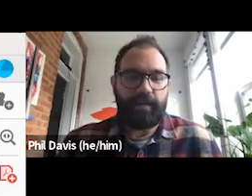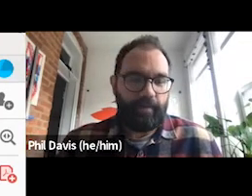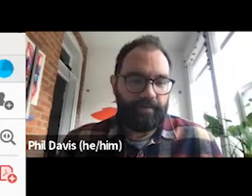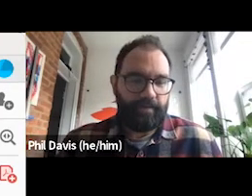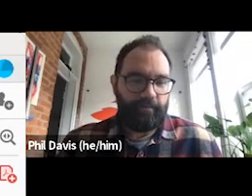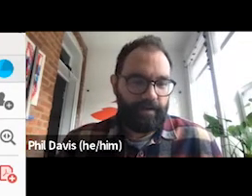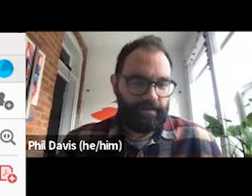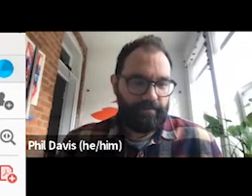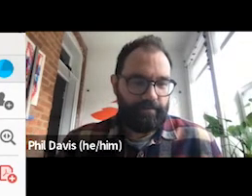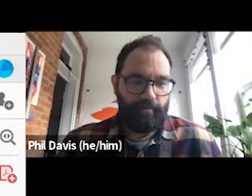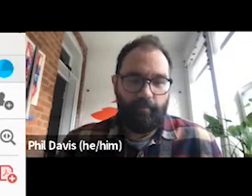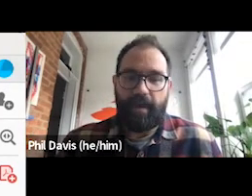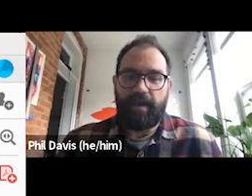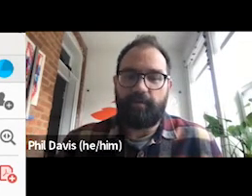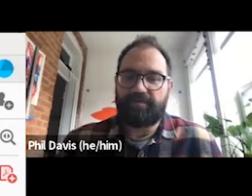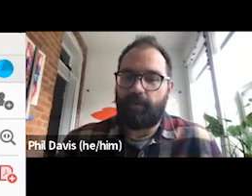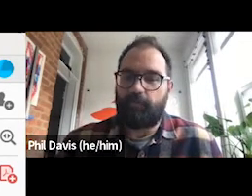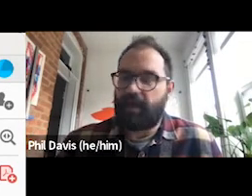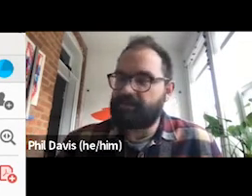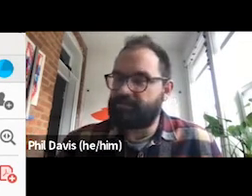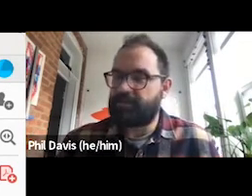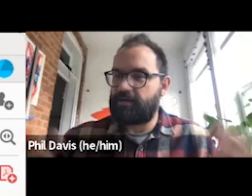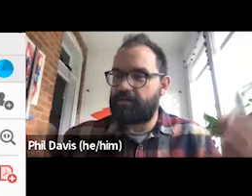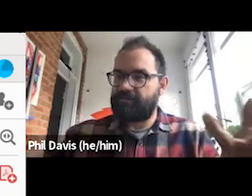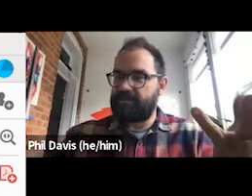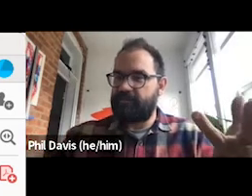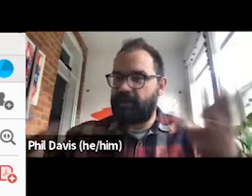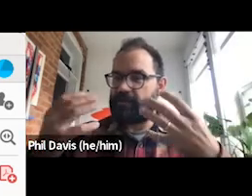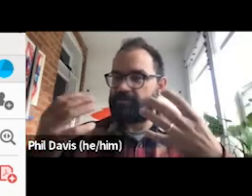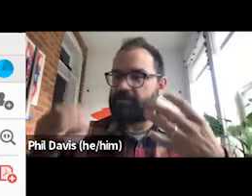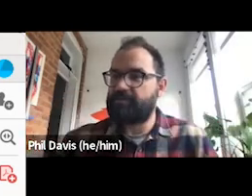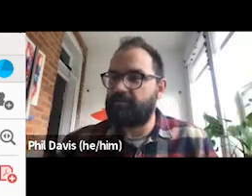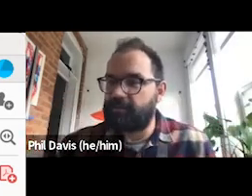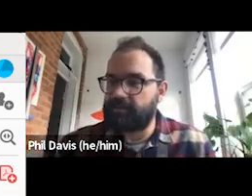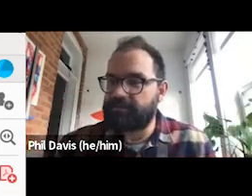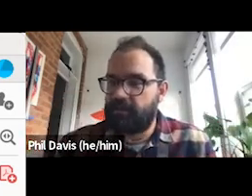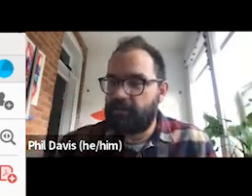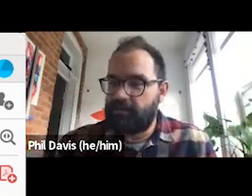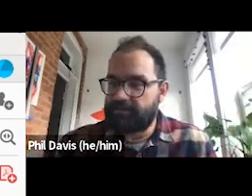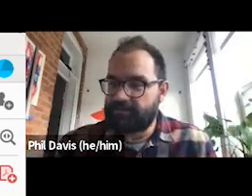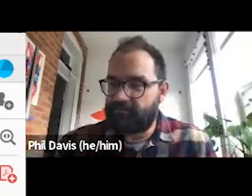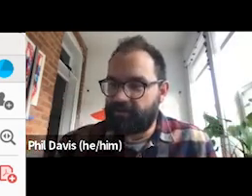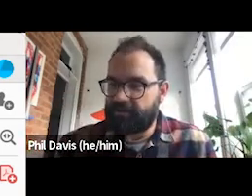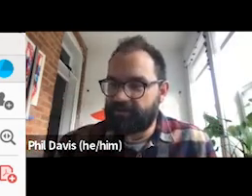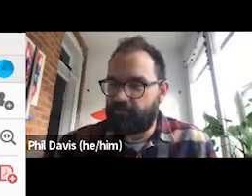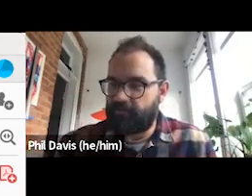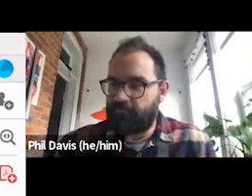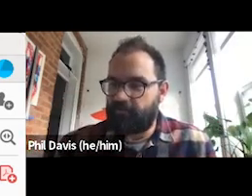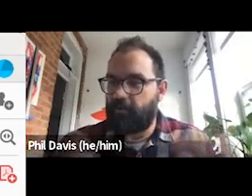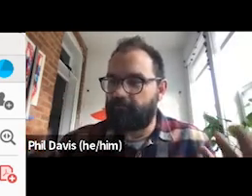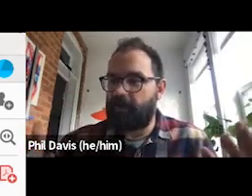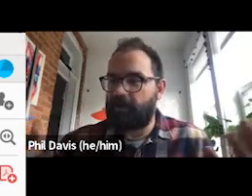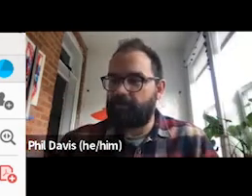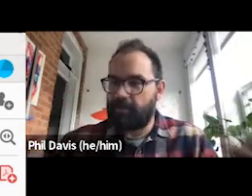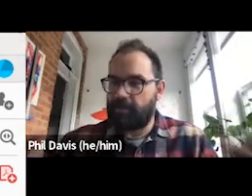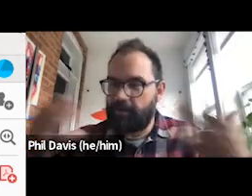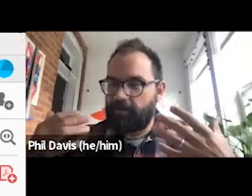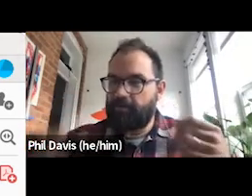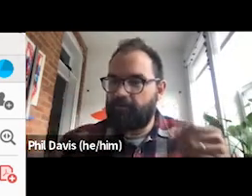and by the time we got to May was when we started receiving entries. Because it's a festival, we have a call for entry.